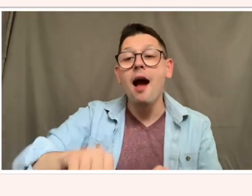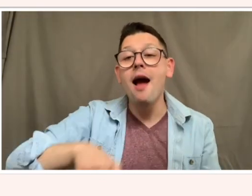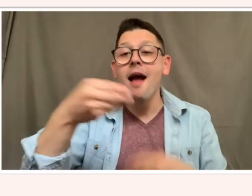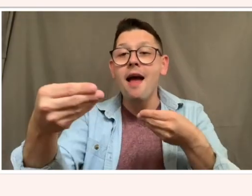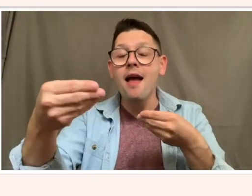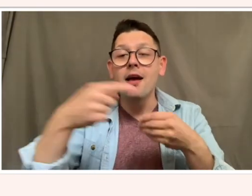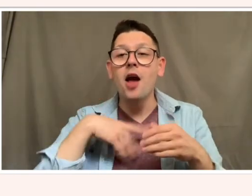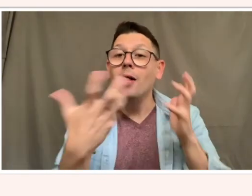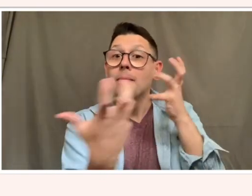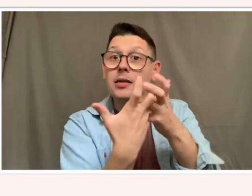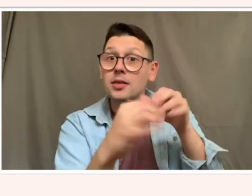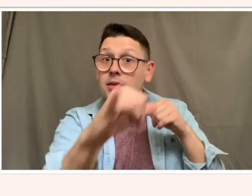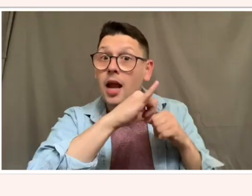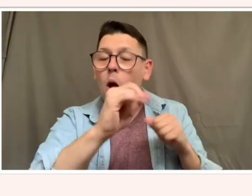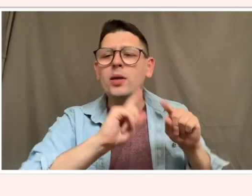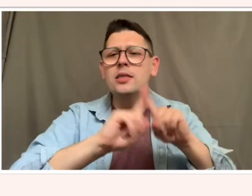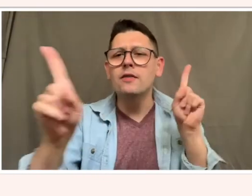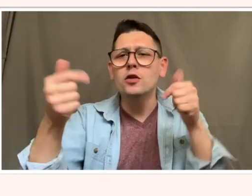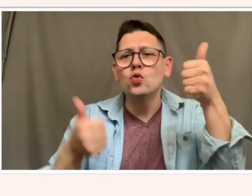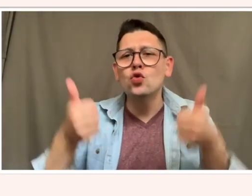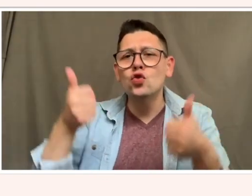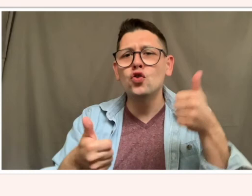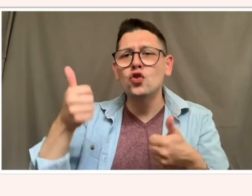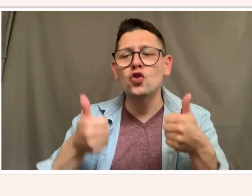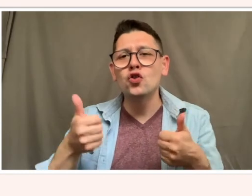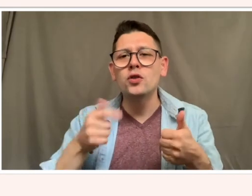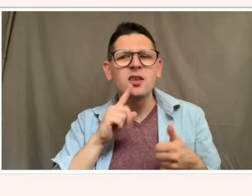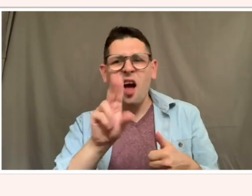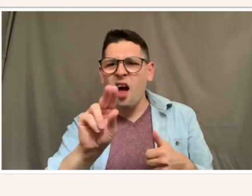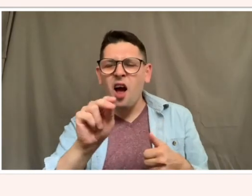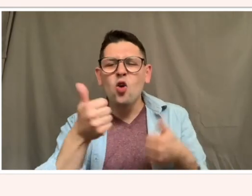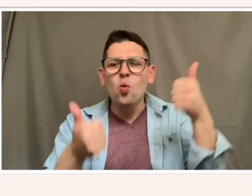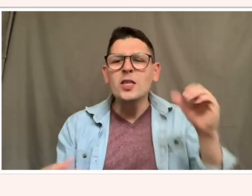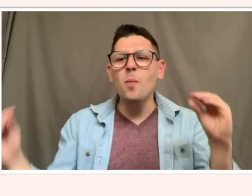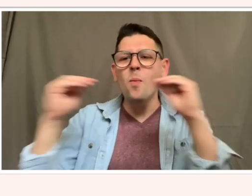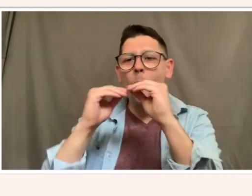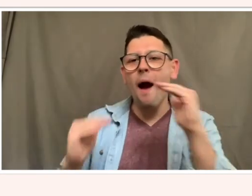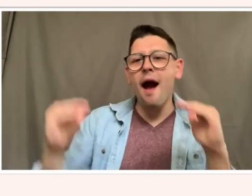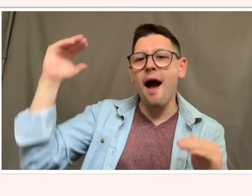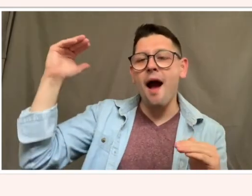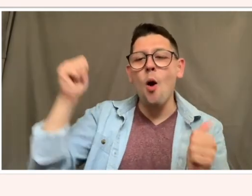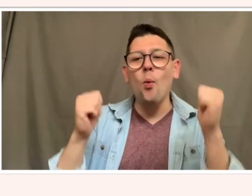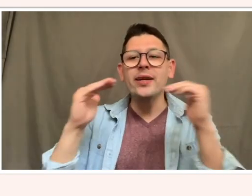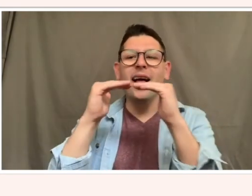And then we ask the student to find their card that matches the same number, and